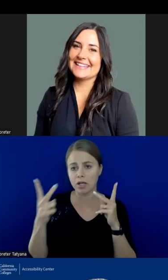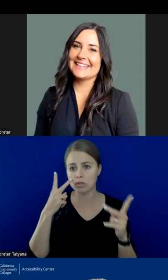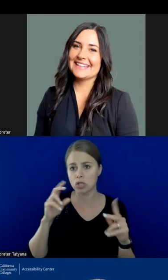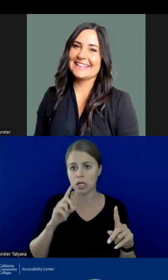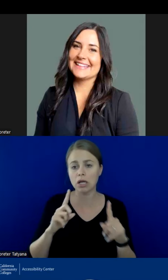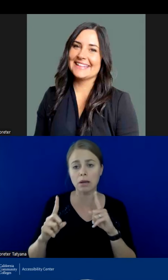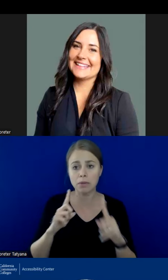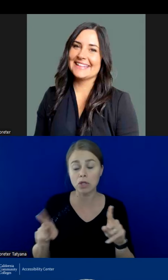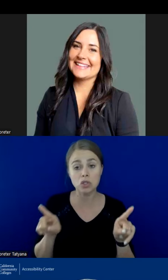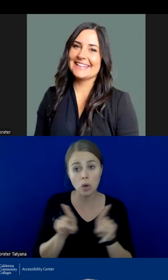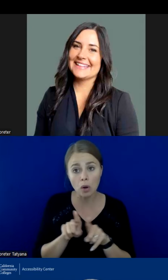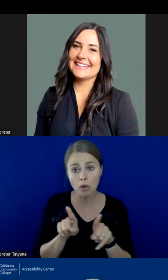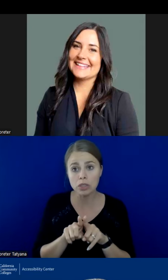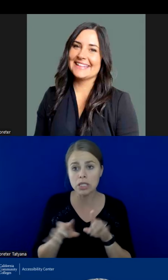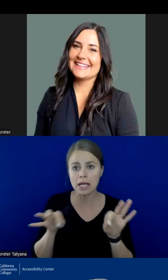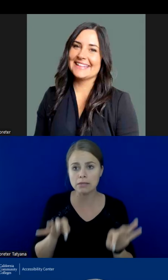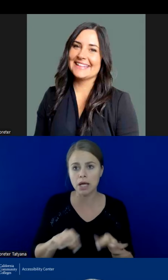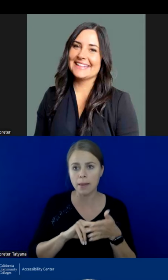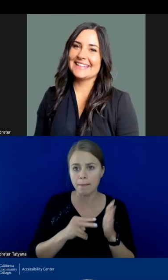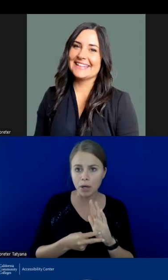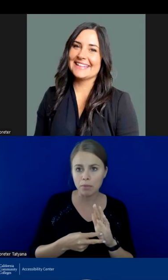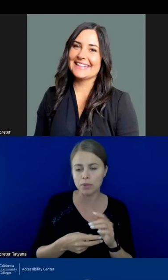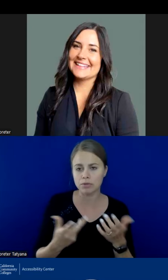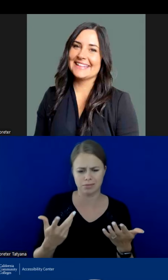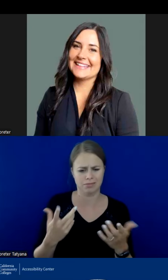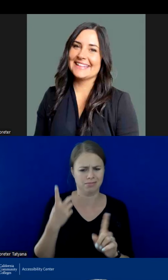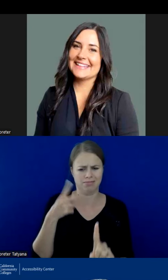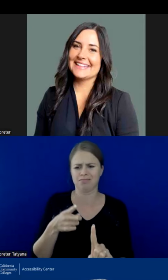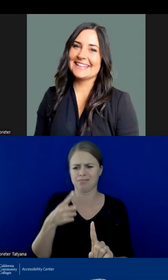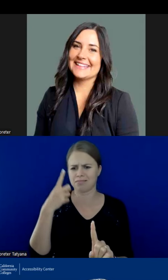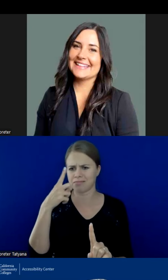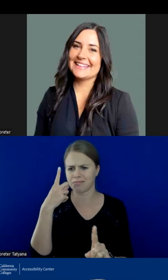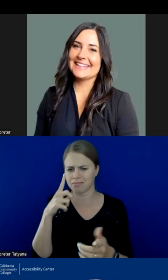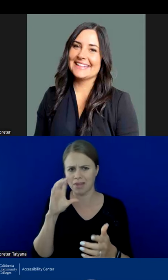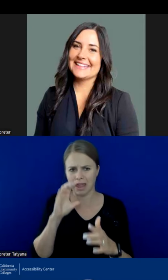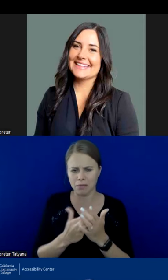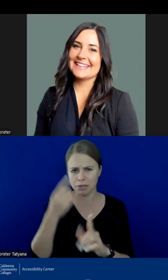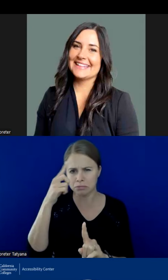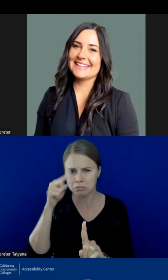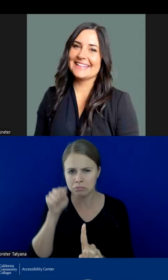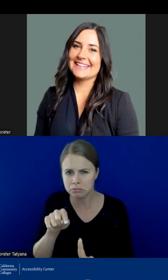and also explain the purpose, like really why the image was,